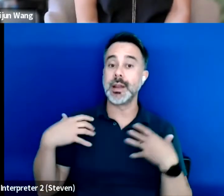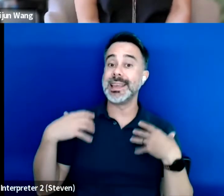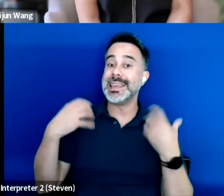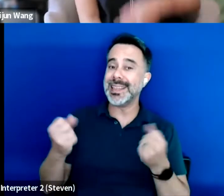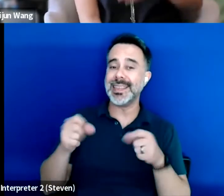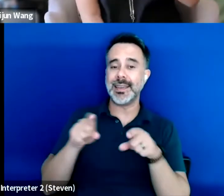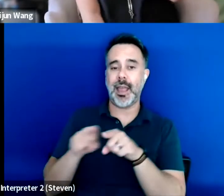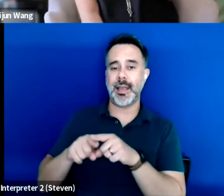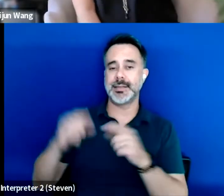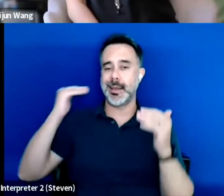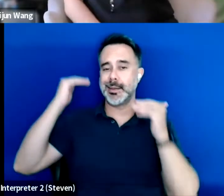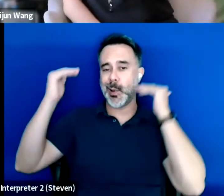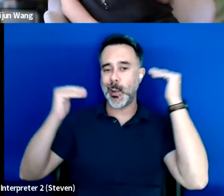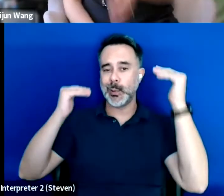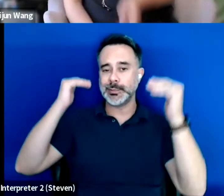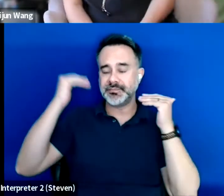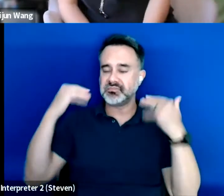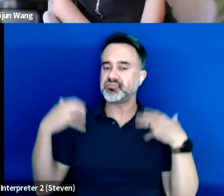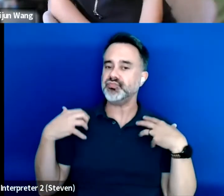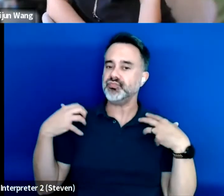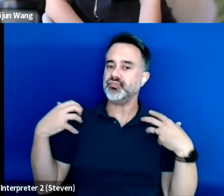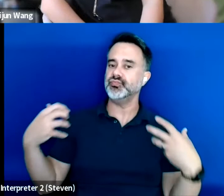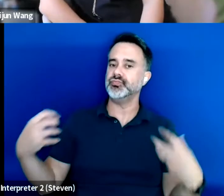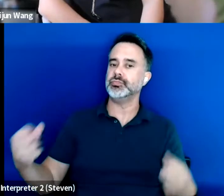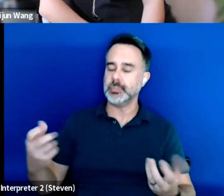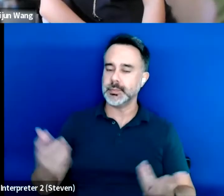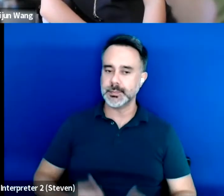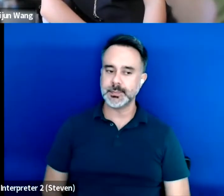is that there is so much levity in it. There is so much joy.